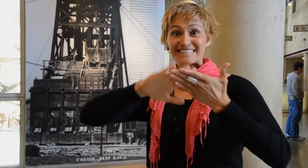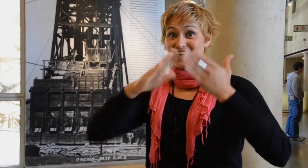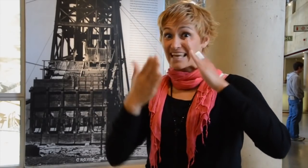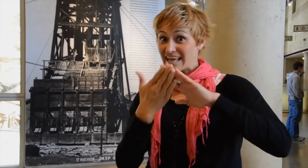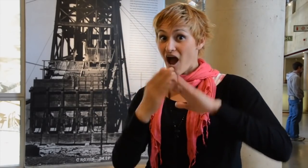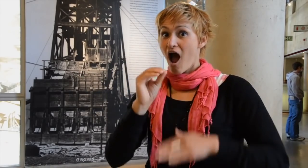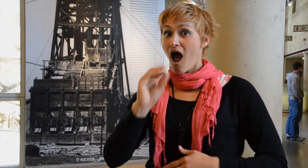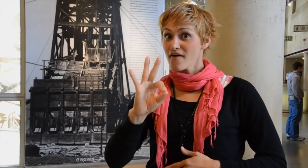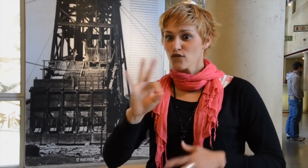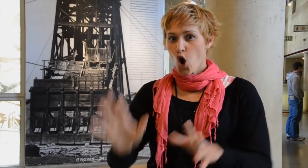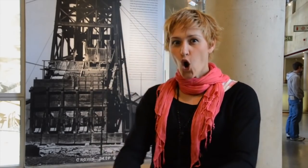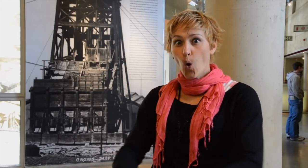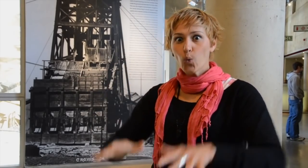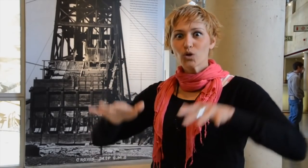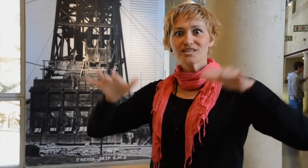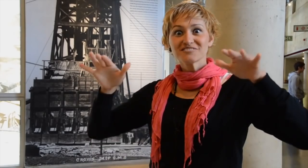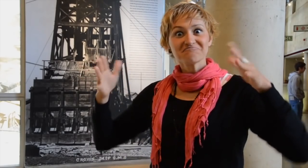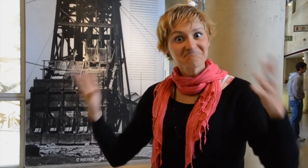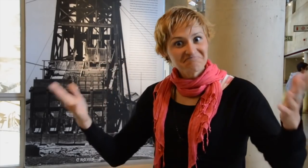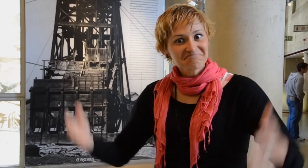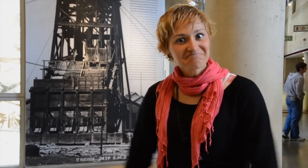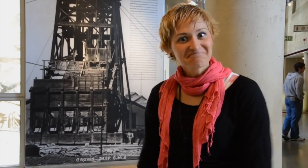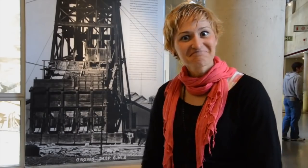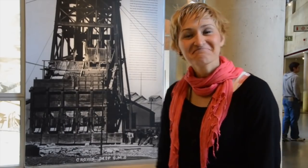means “city of gold”.